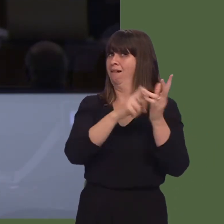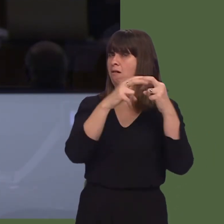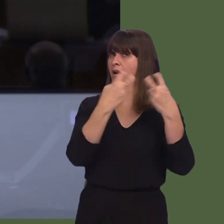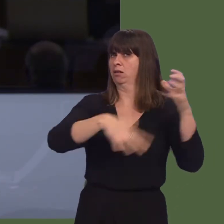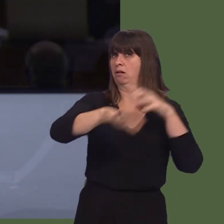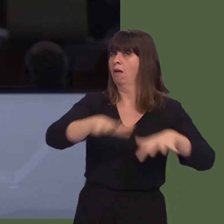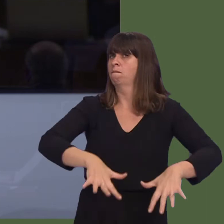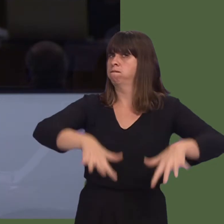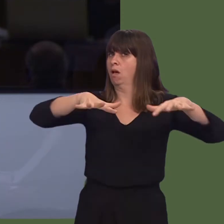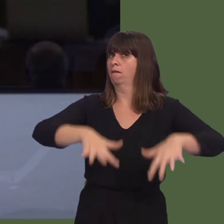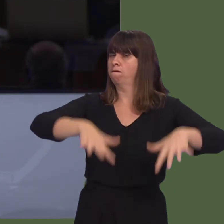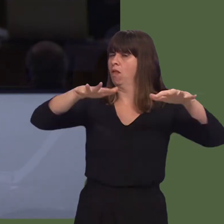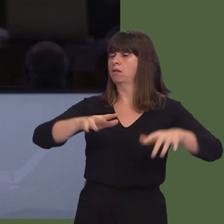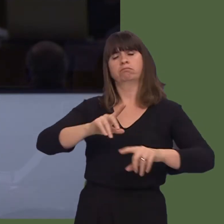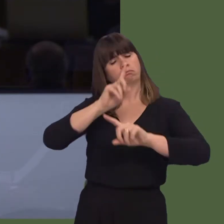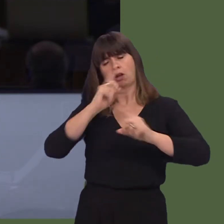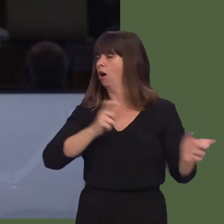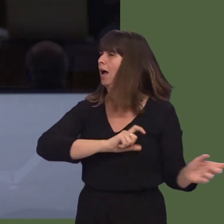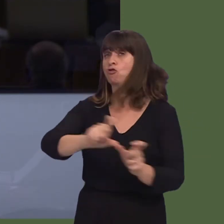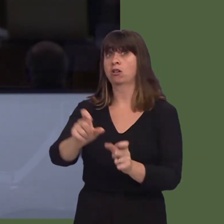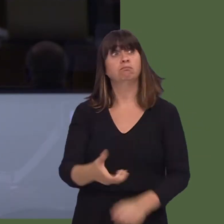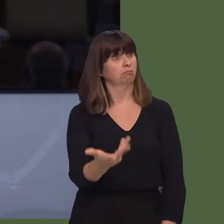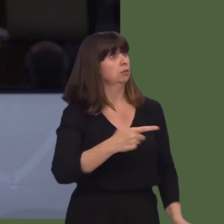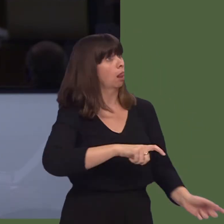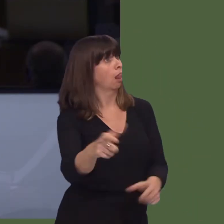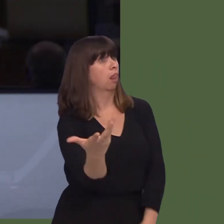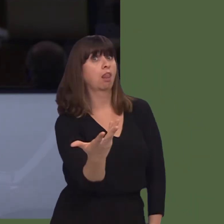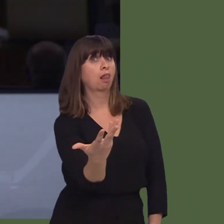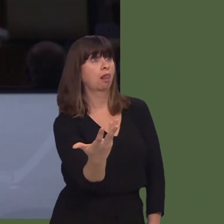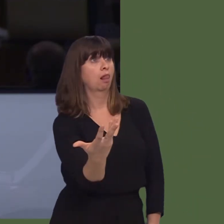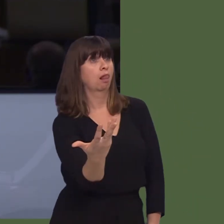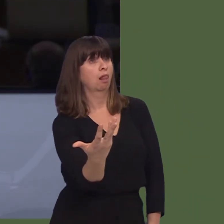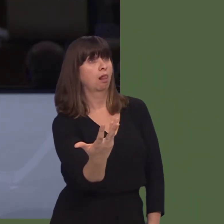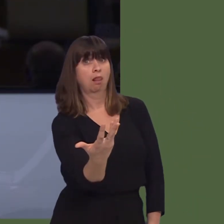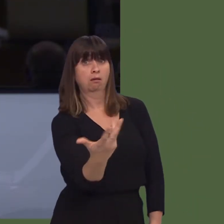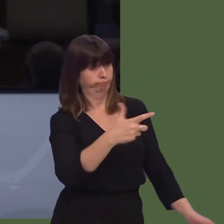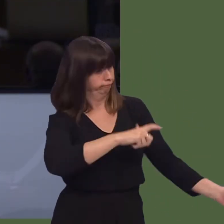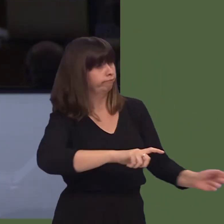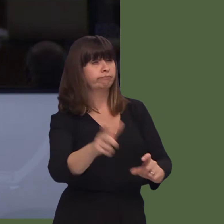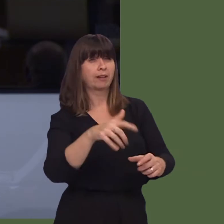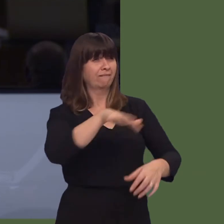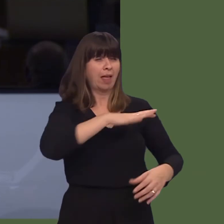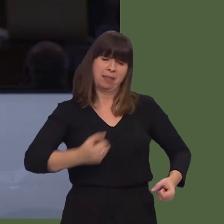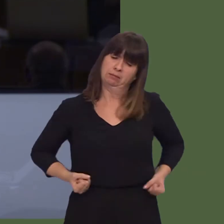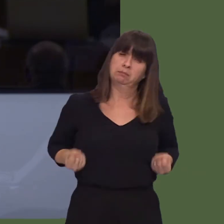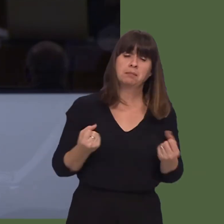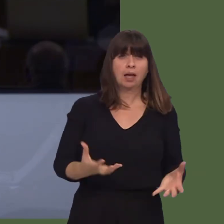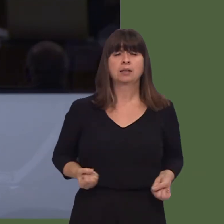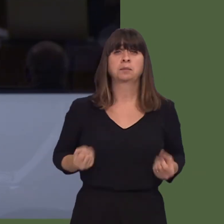And continue it does. It is devastating to think what this family have spent on bringing this castle and its